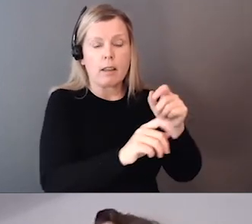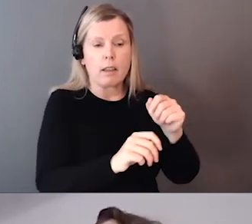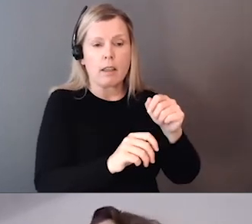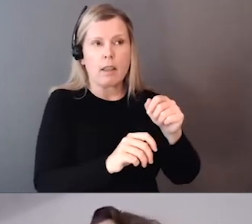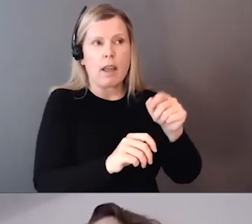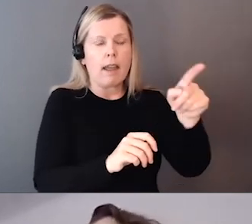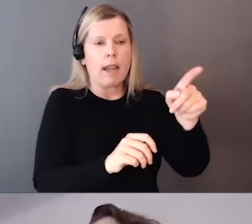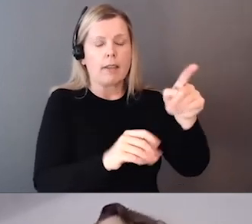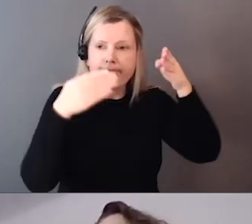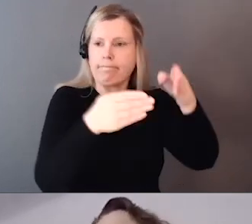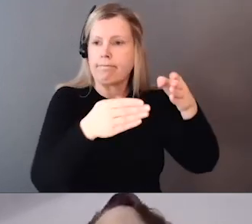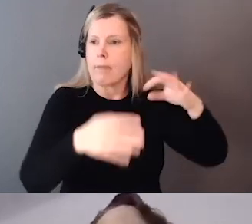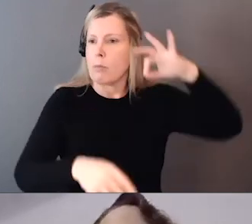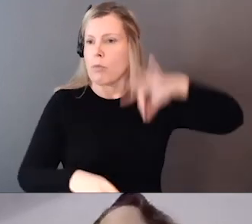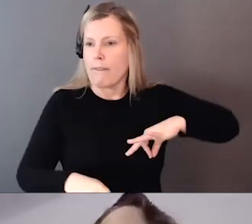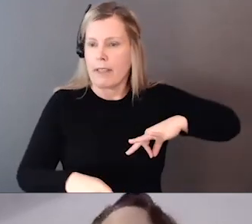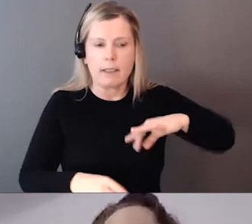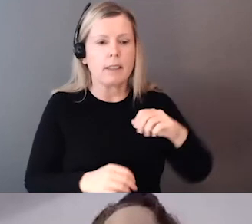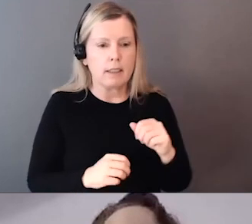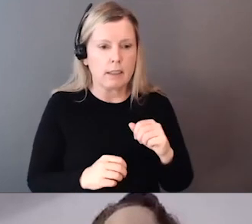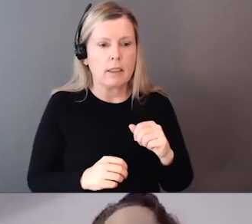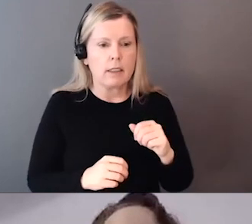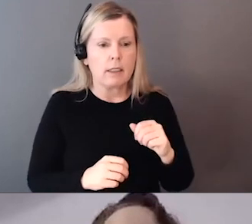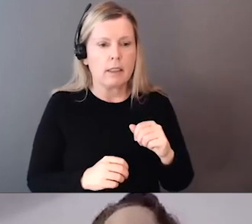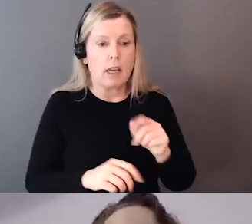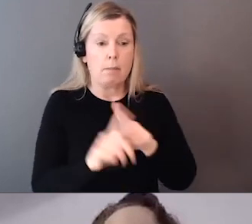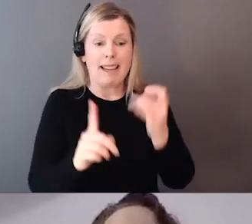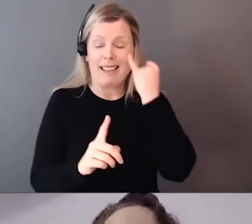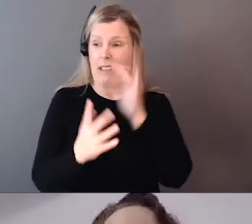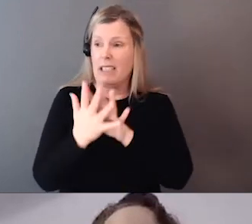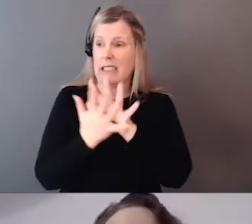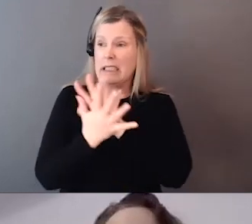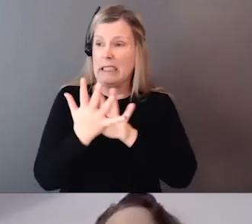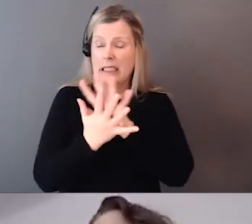but in situations of ambiguity, we could see situations where the business has the advantage.